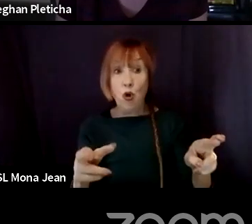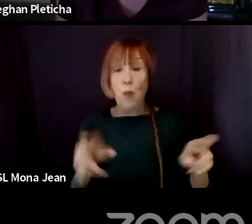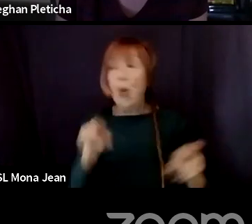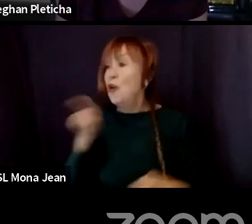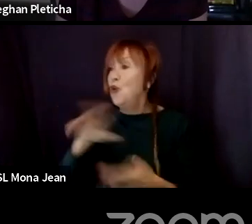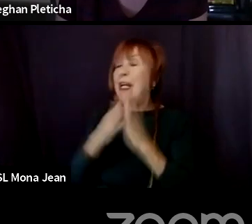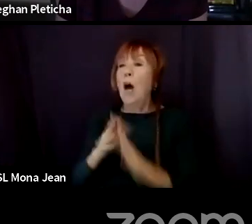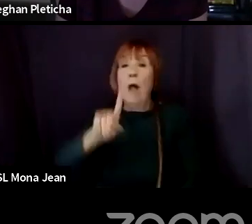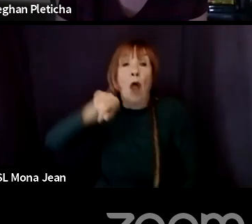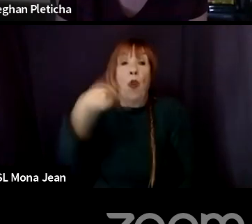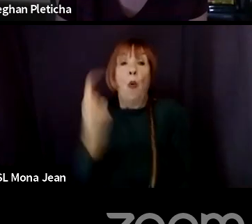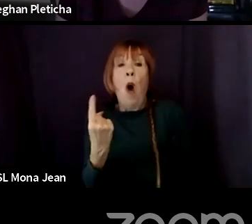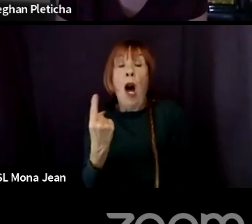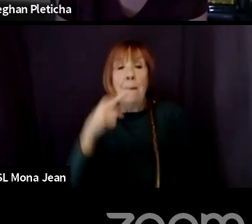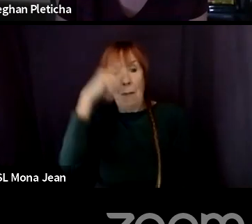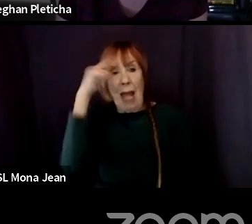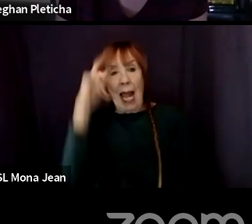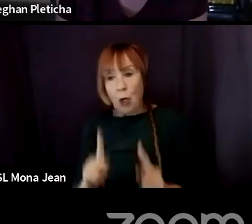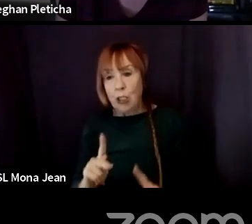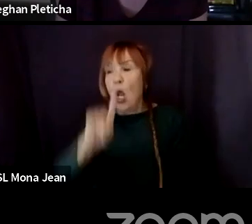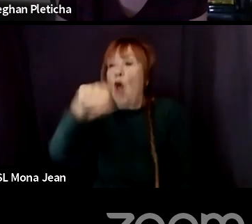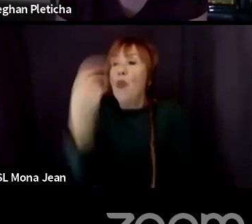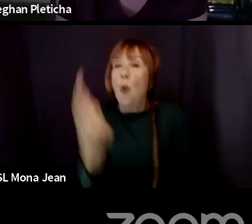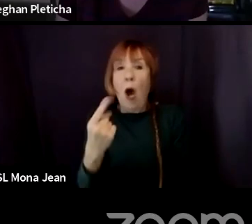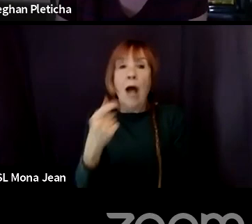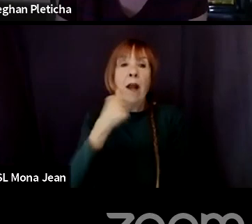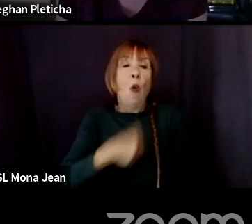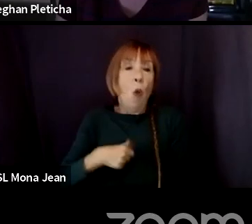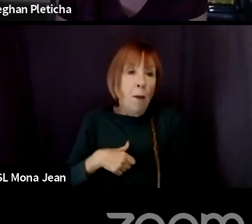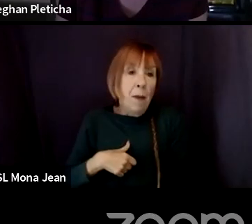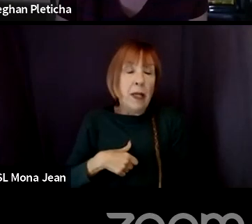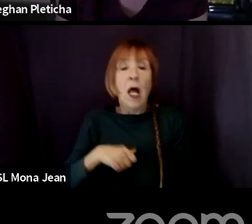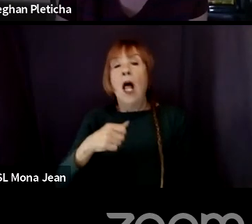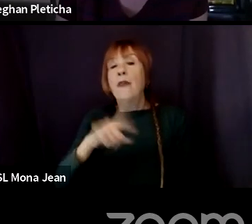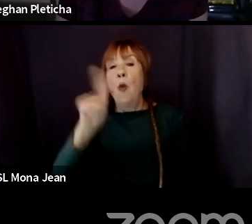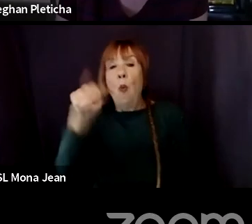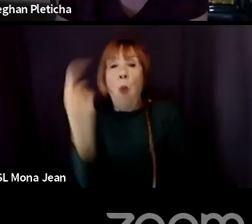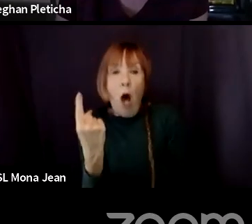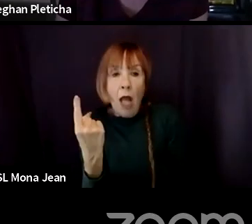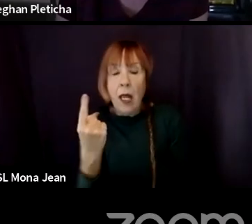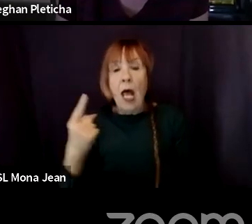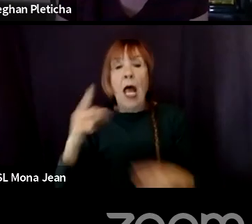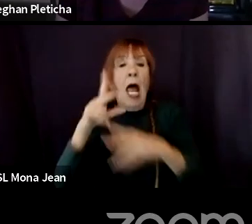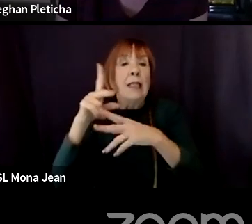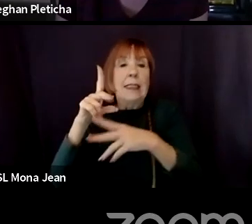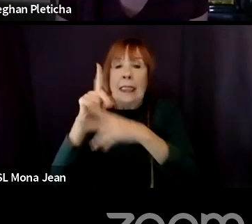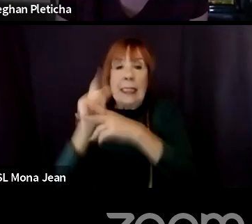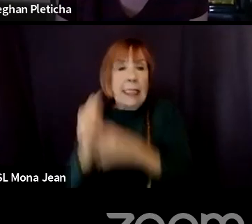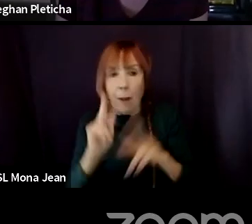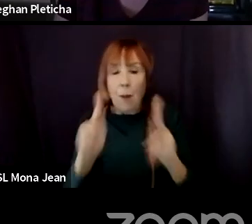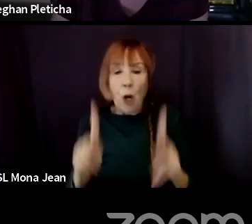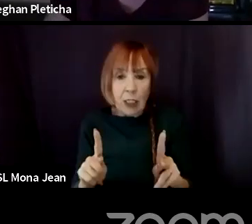So, the room who's full of these white sis guys over 50 and let's generalize and you have that one trans